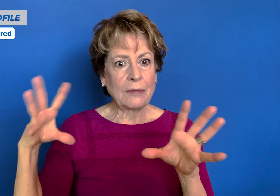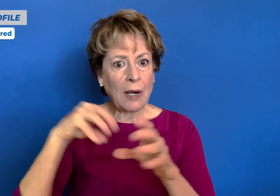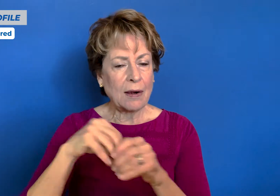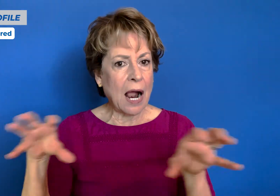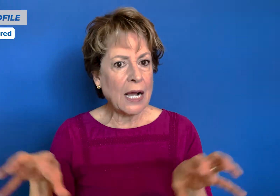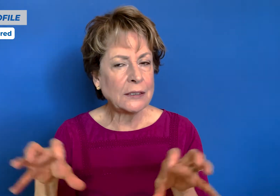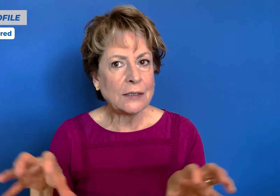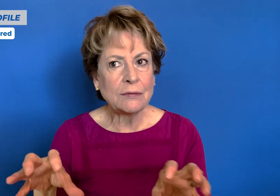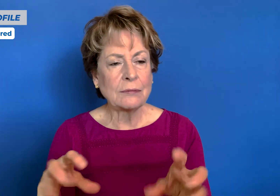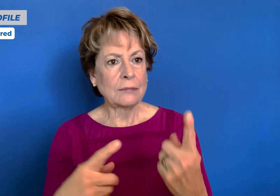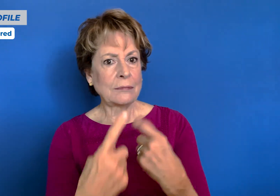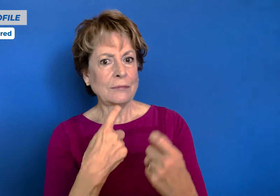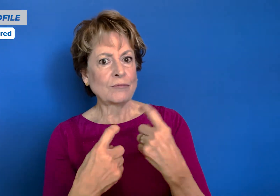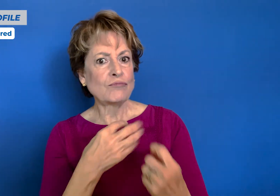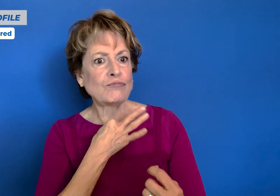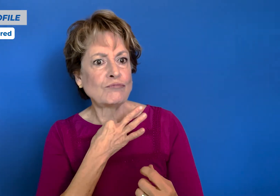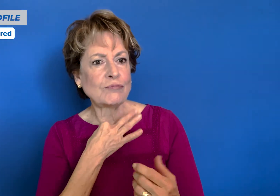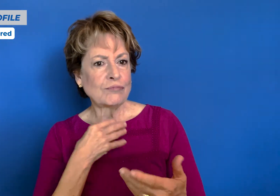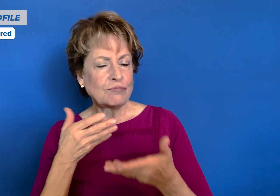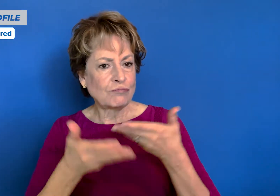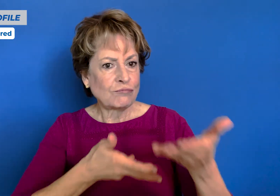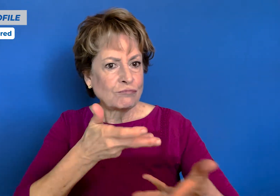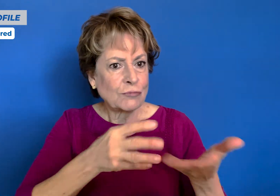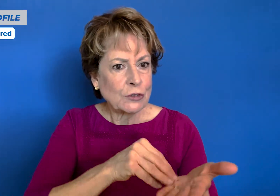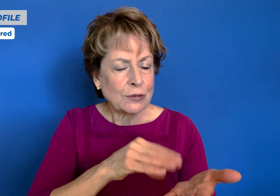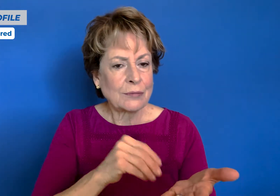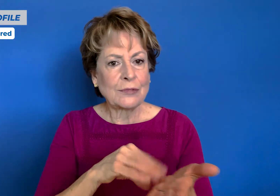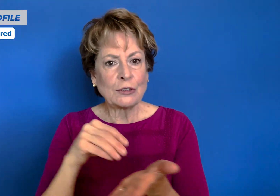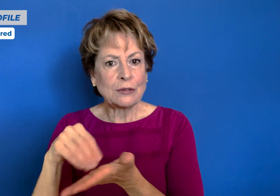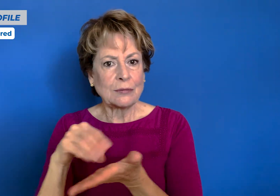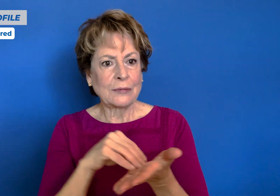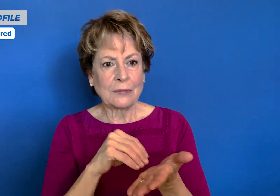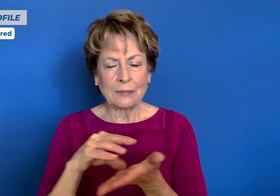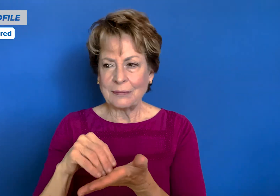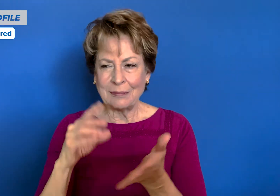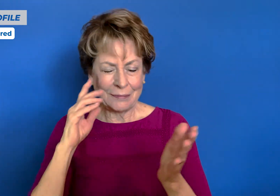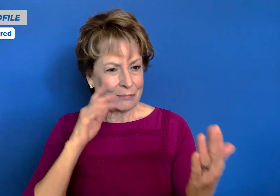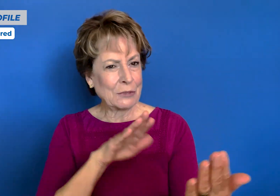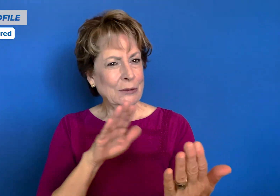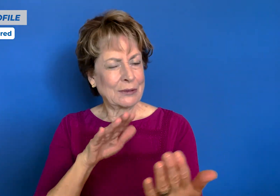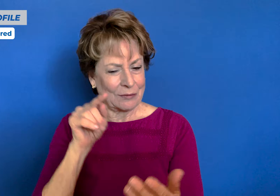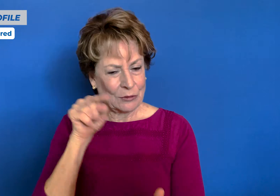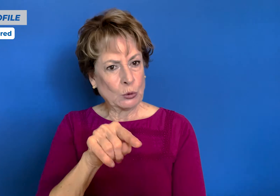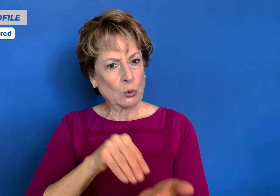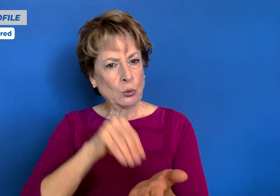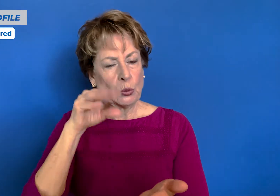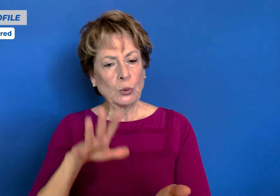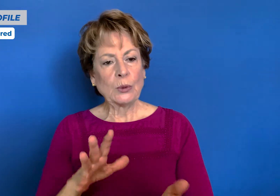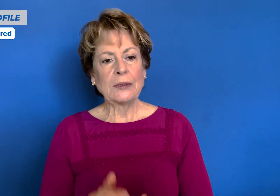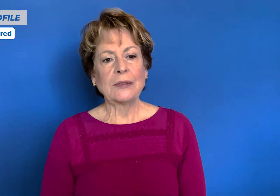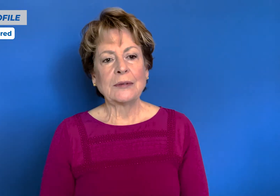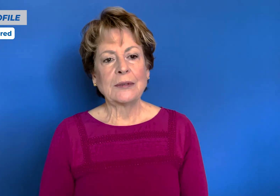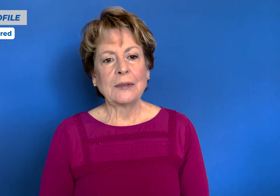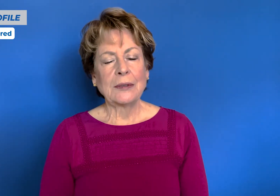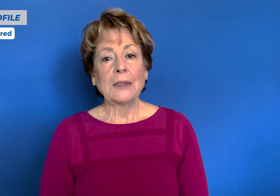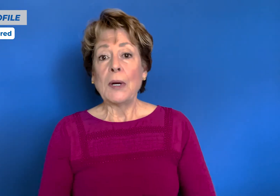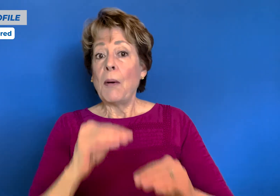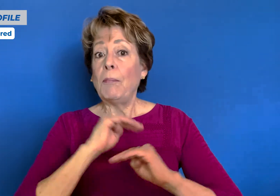collaborative activity, inquiry based learning, peer teaching, and other student centered approaches.